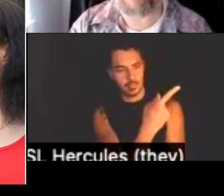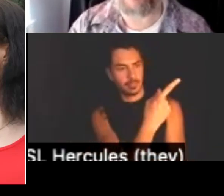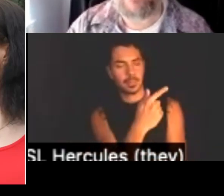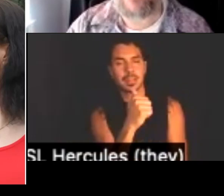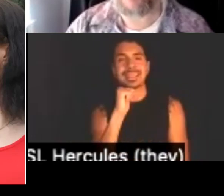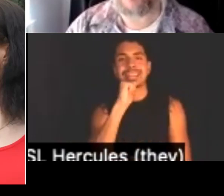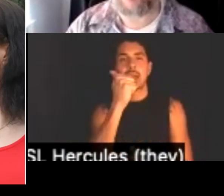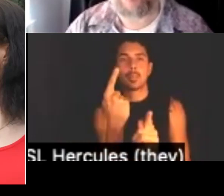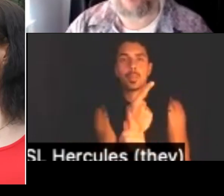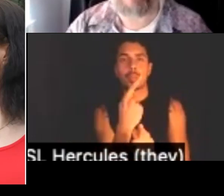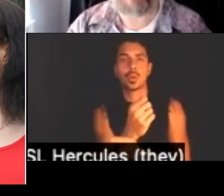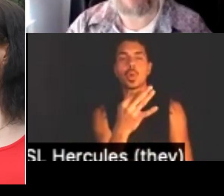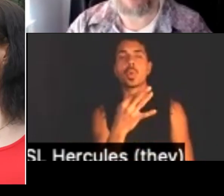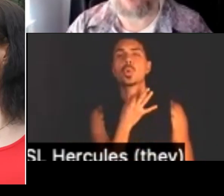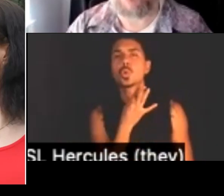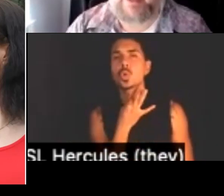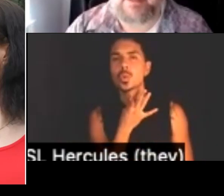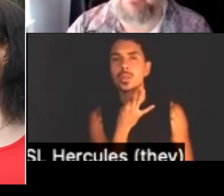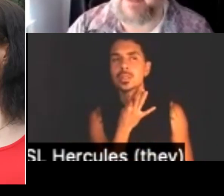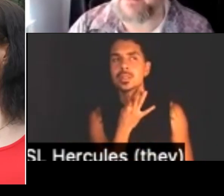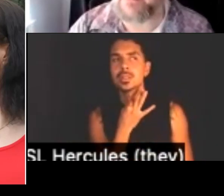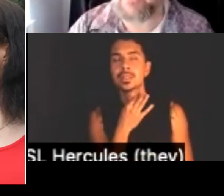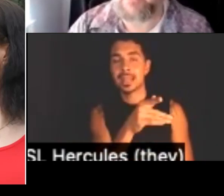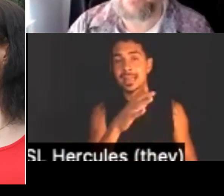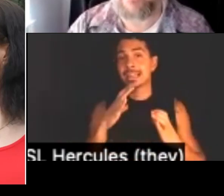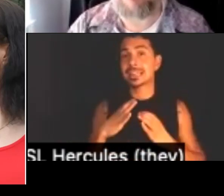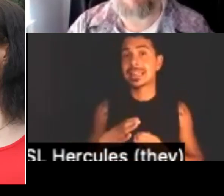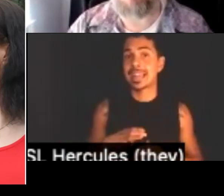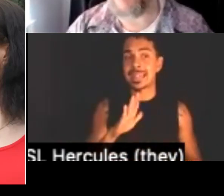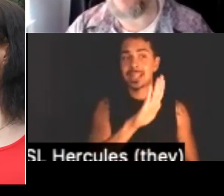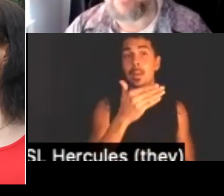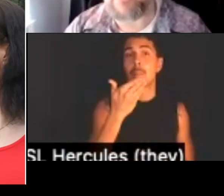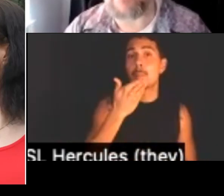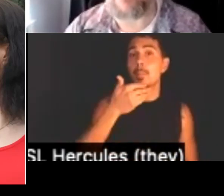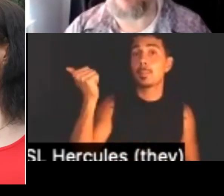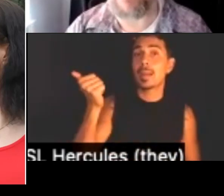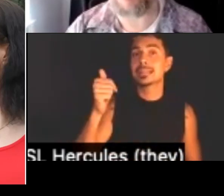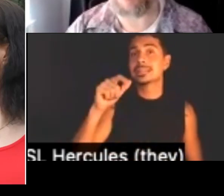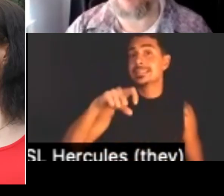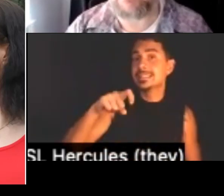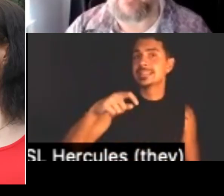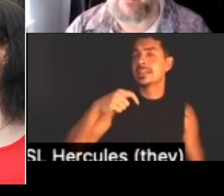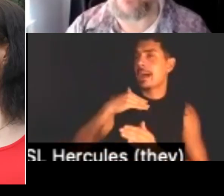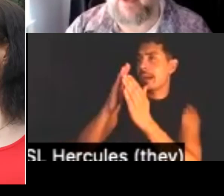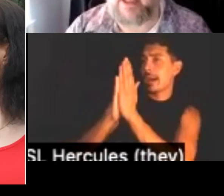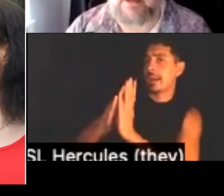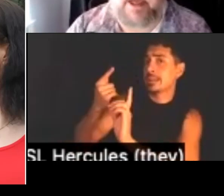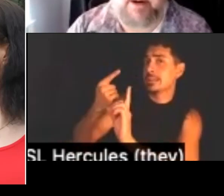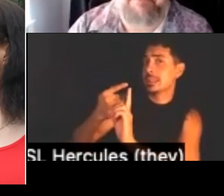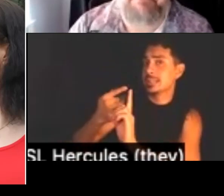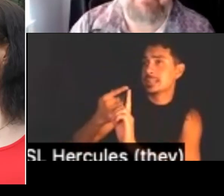that are not serving the client's best needs and their best desires of why they're there.